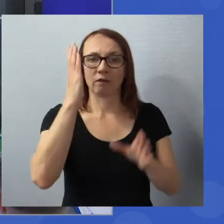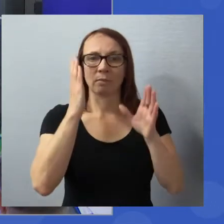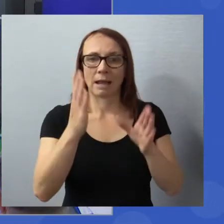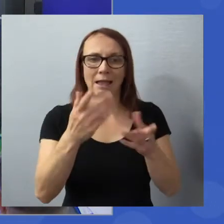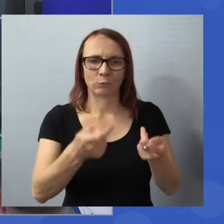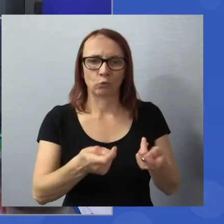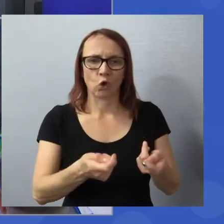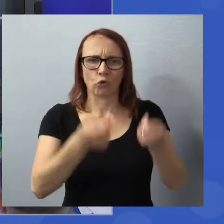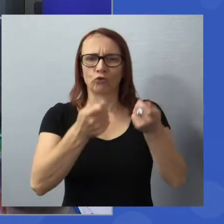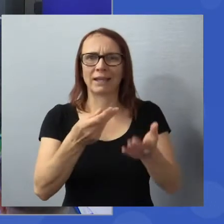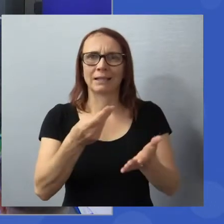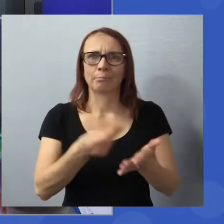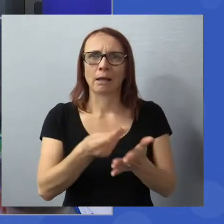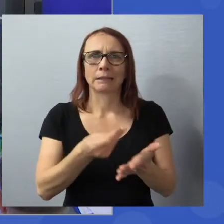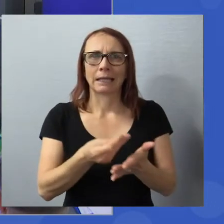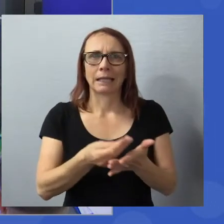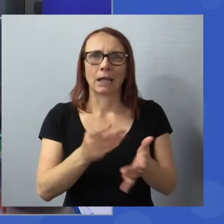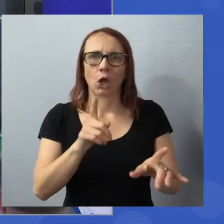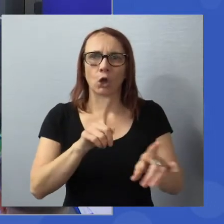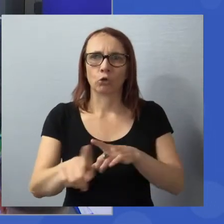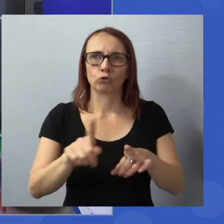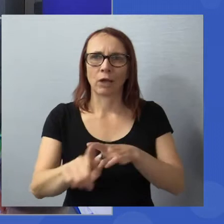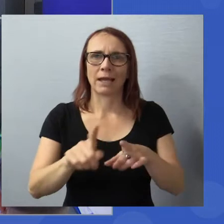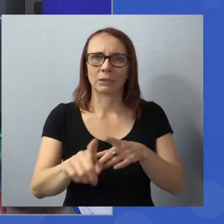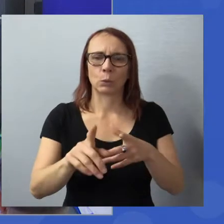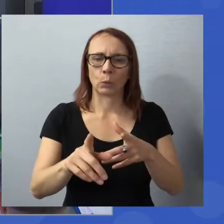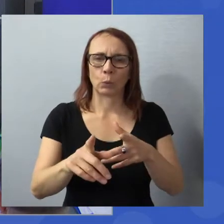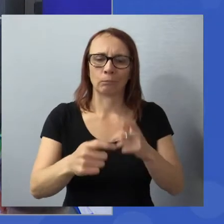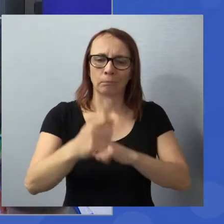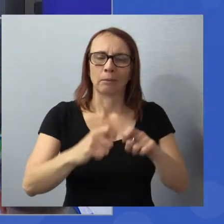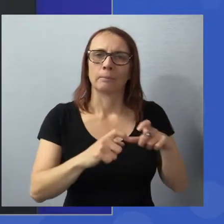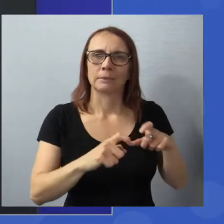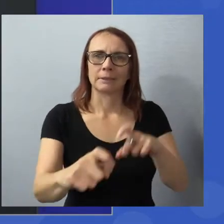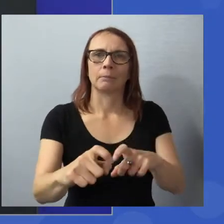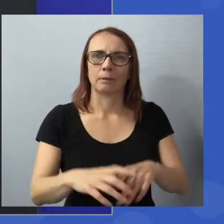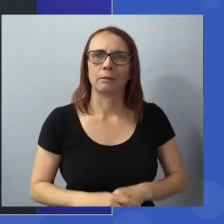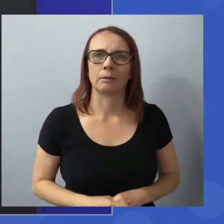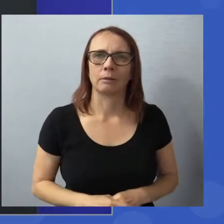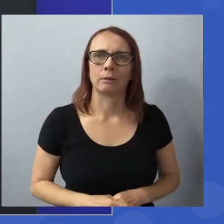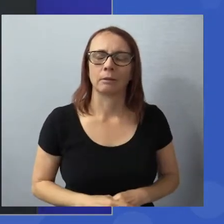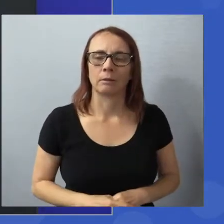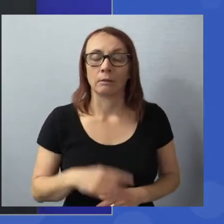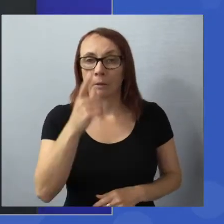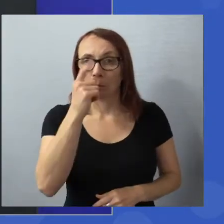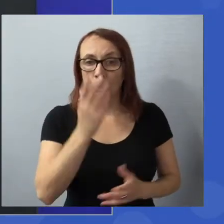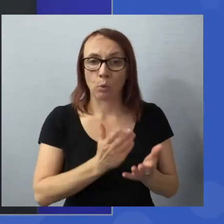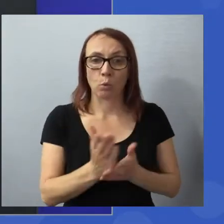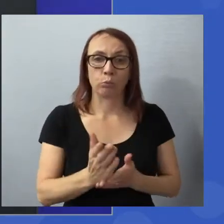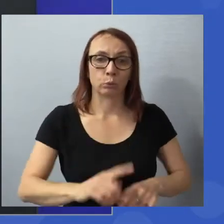money to meet the opportunities of system for us to be a sustainable country and this could be done through many different things